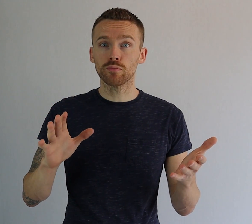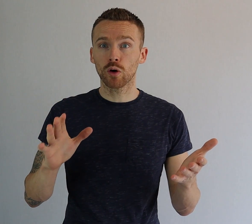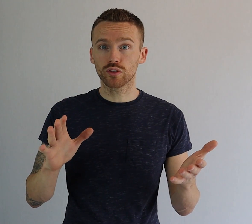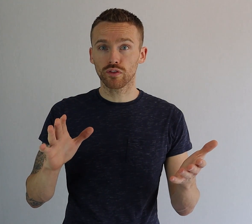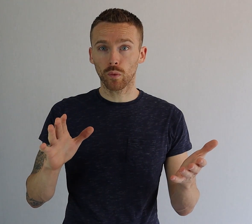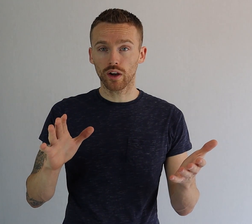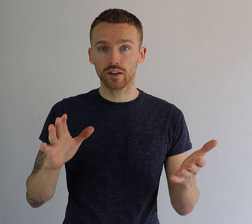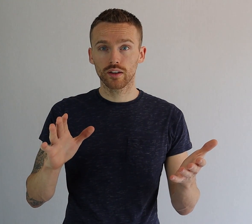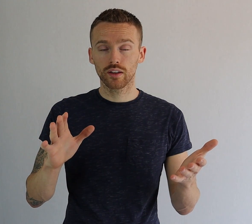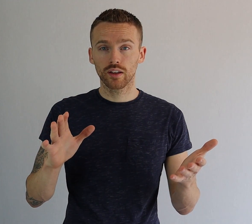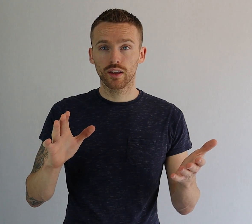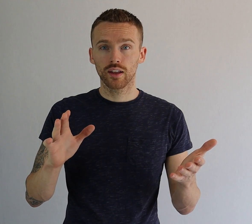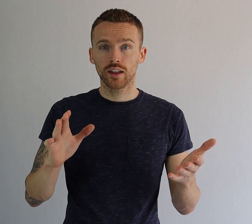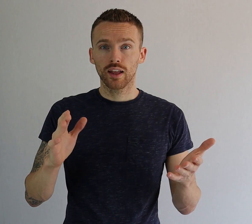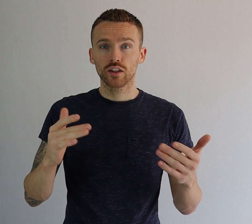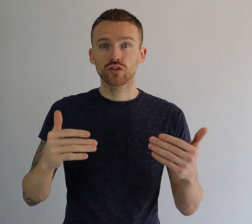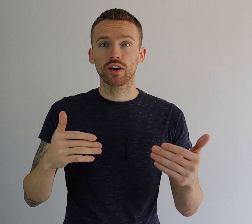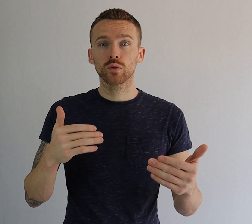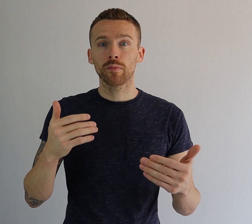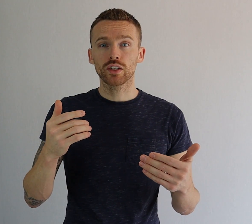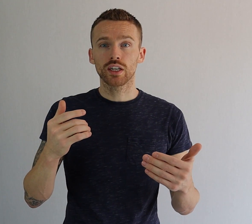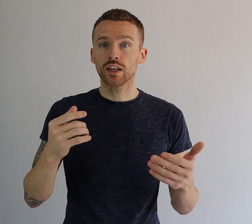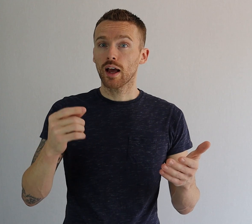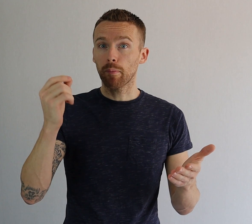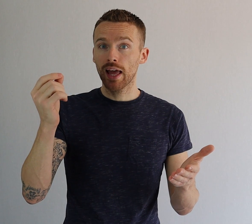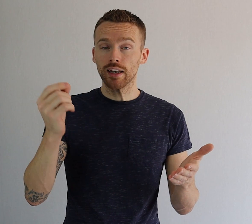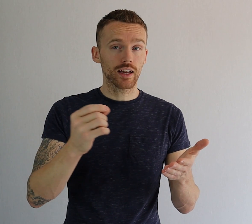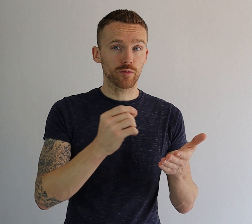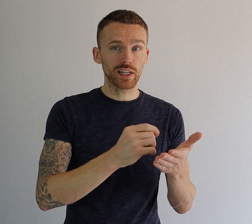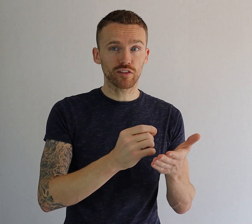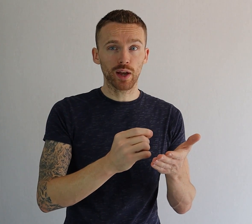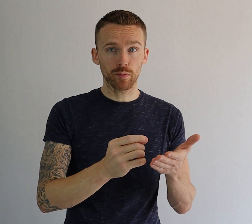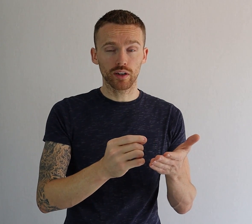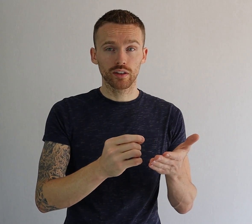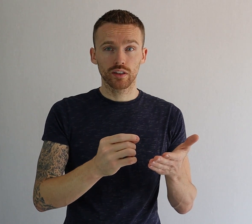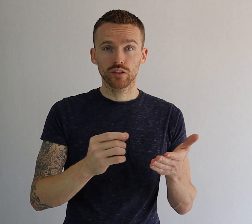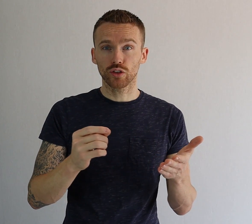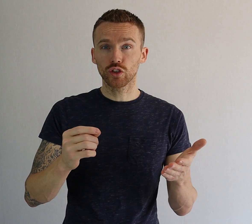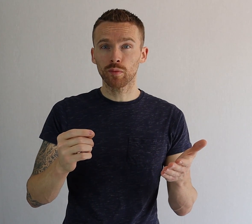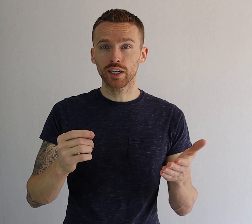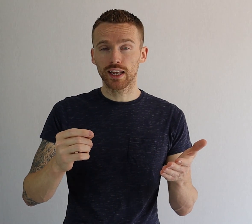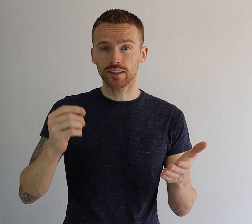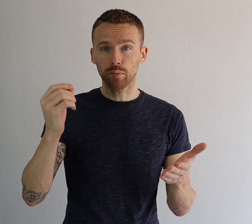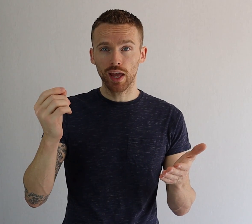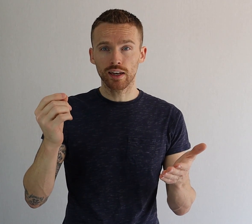most of the work. Try to imagine a pen and a piece of paper so your dominant hand is